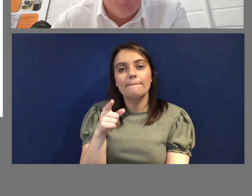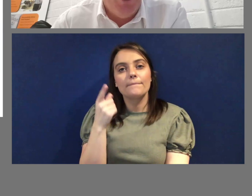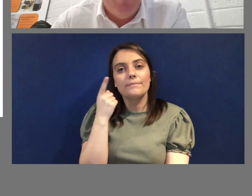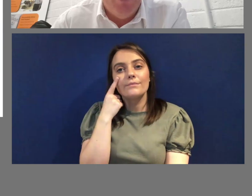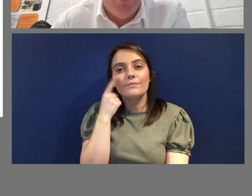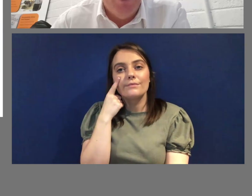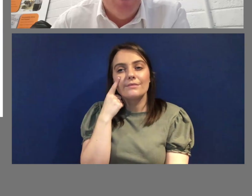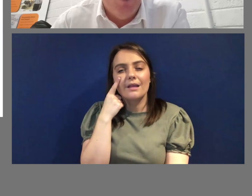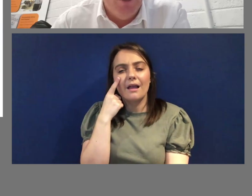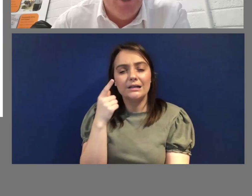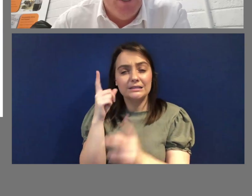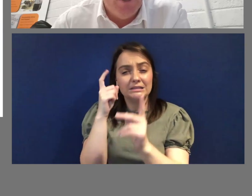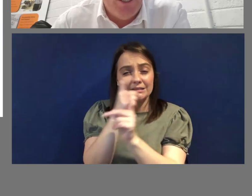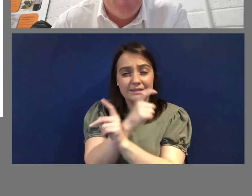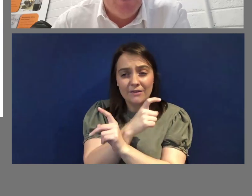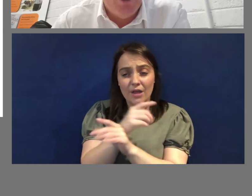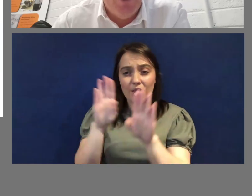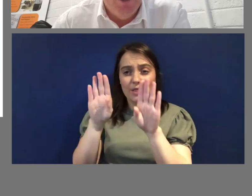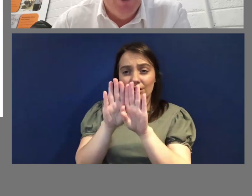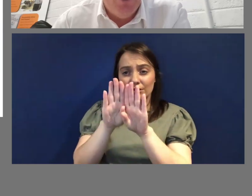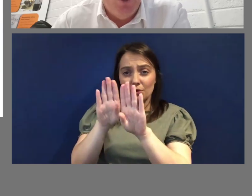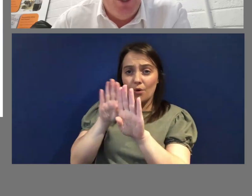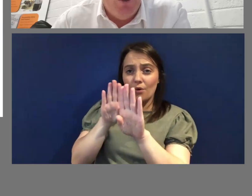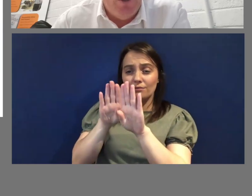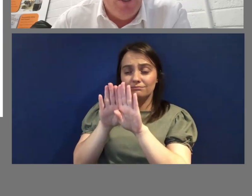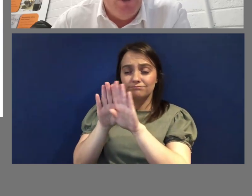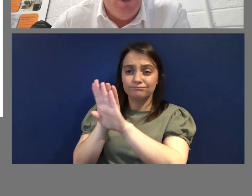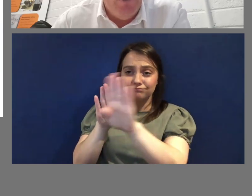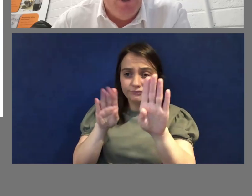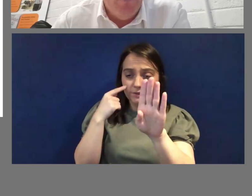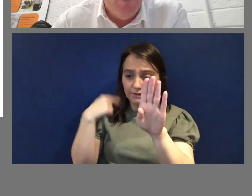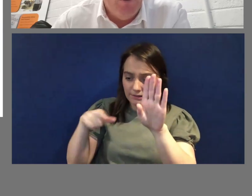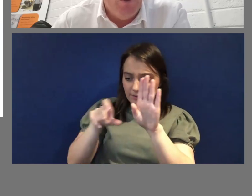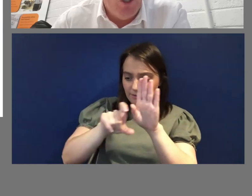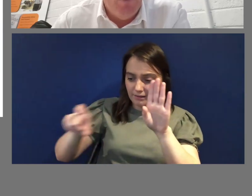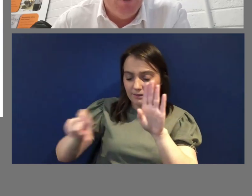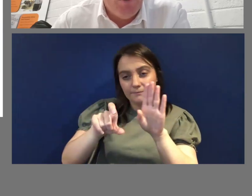it's quite complex the door details on the left hand side showing you all the requirements and